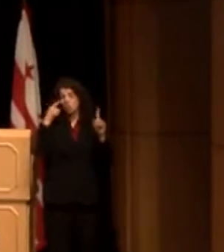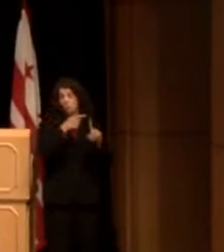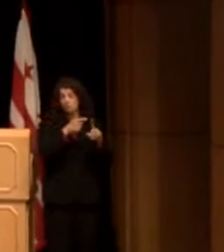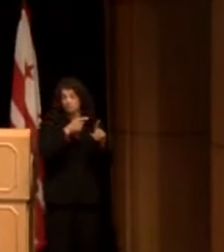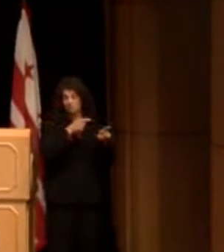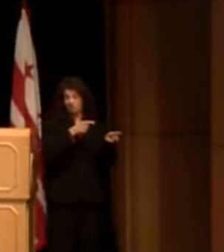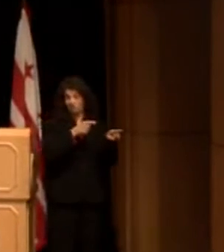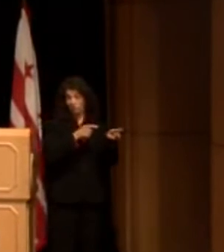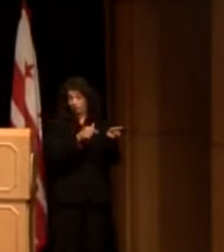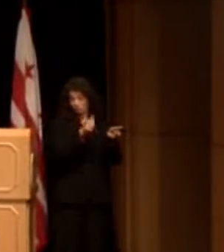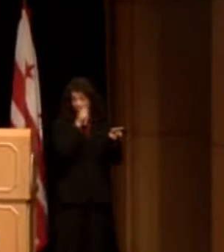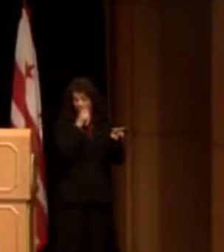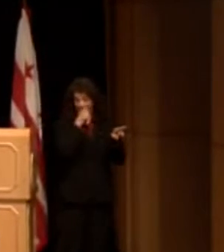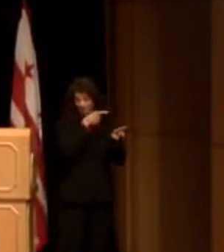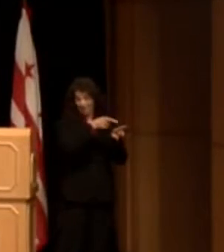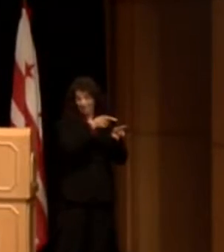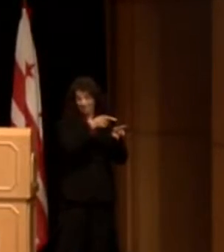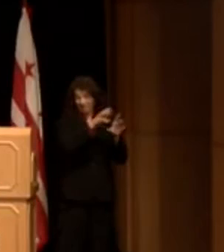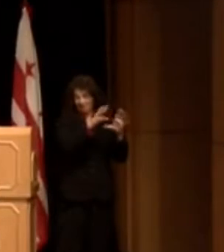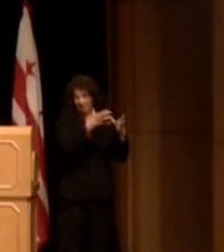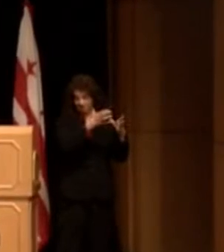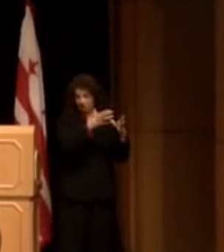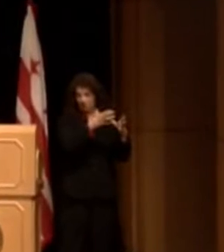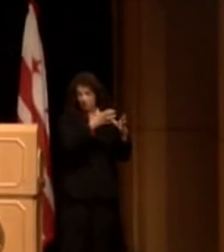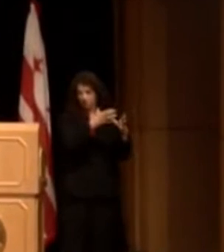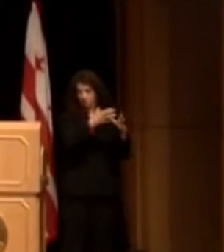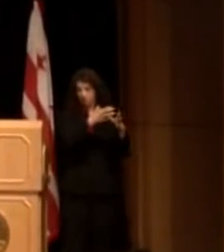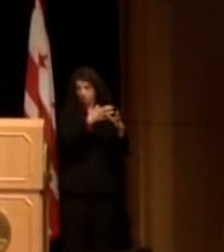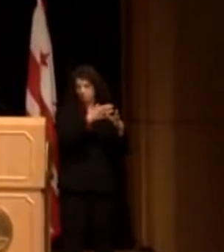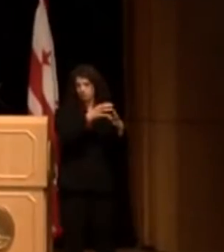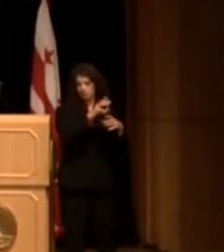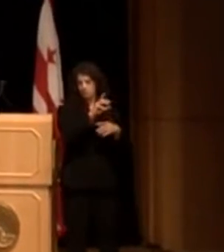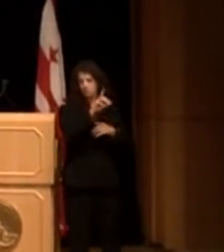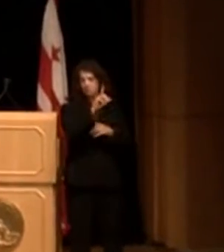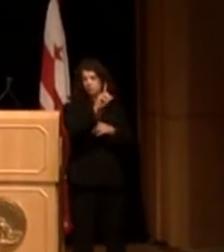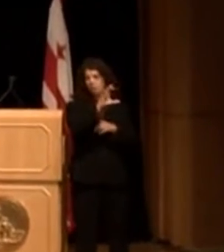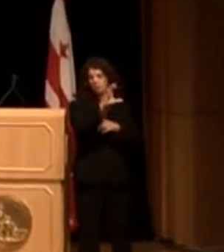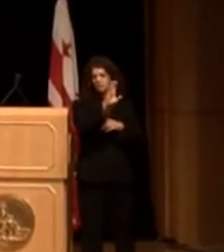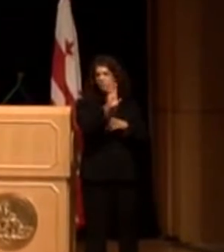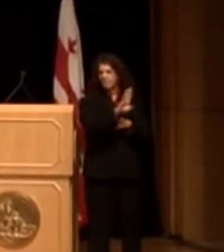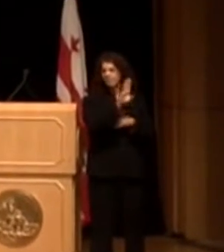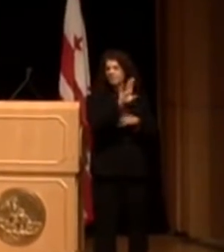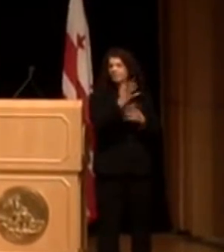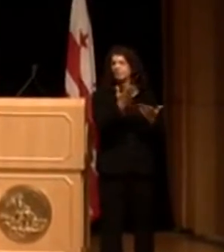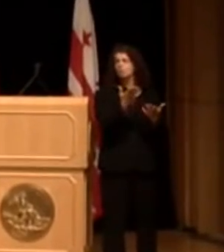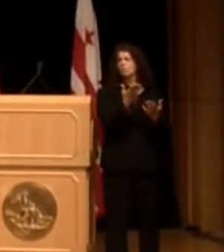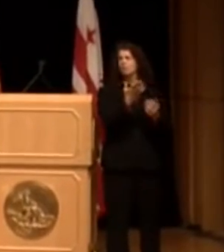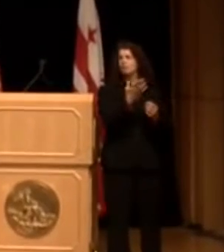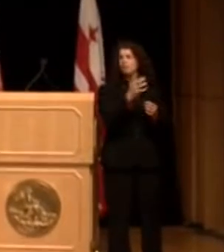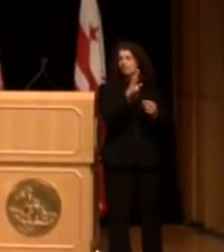THE DISTRICT OF COLUMBIA TO $100 BILLION BY 2021. AND THAT IS PURPOSEFUL. WE NEED TO FOCUS ON PRIVATE